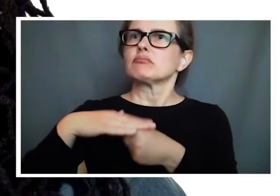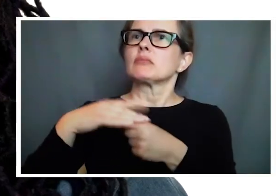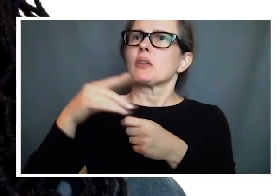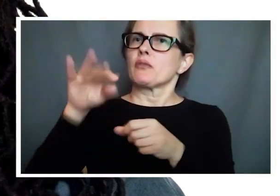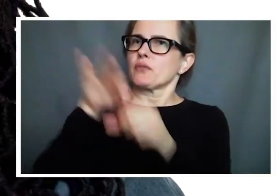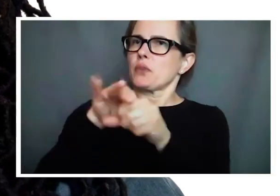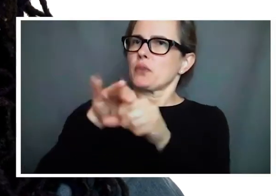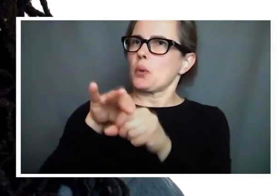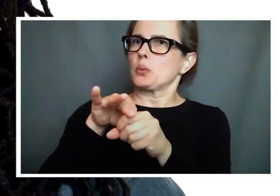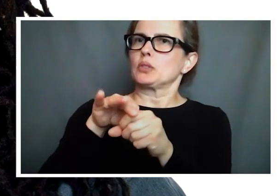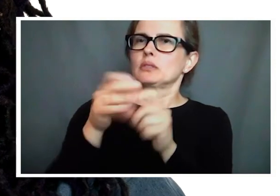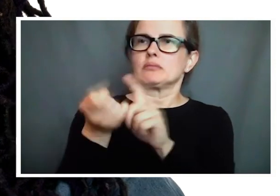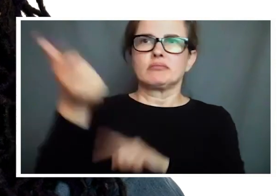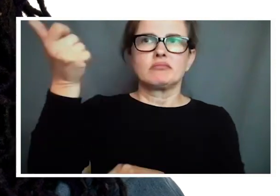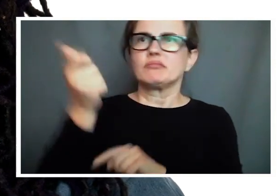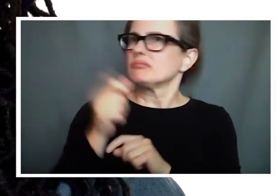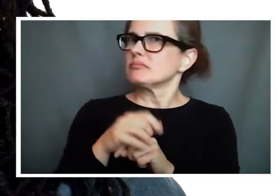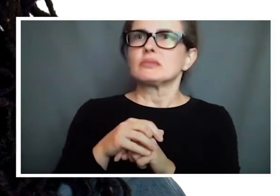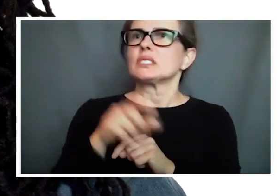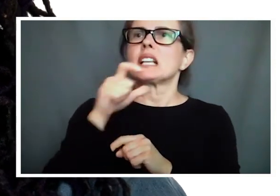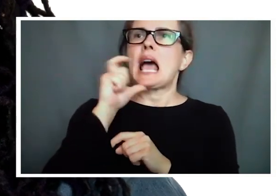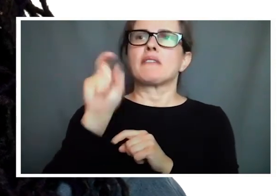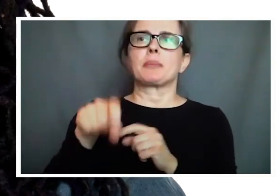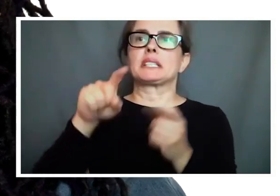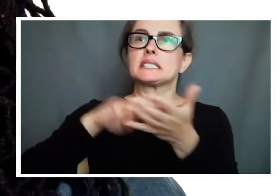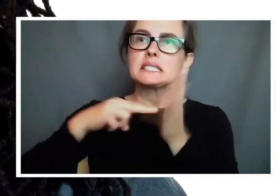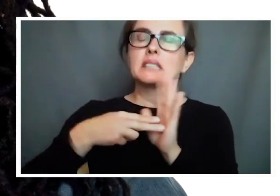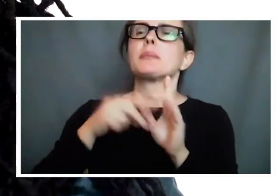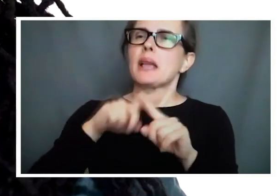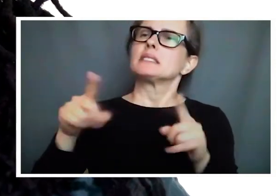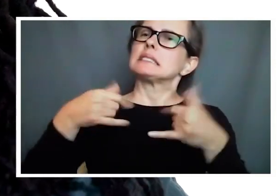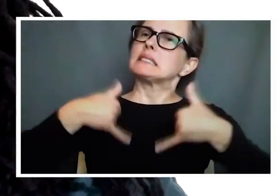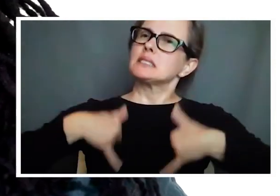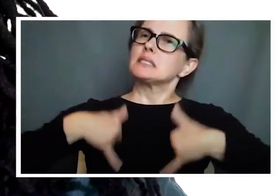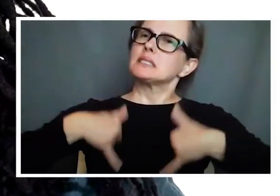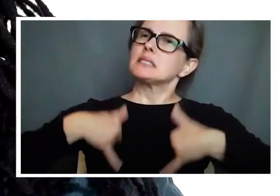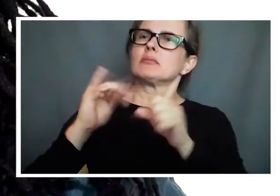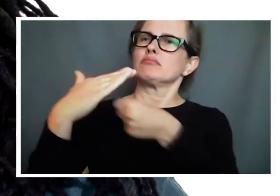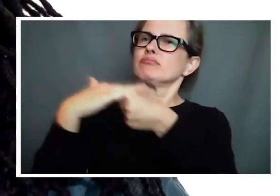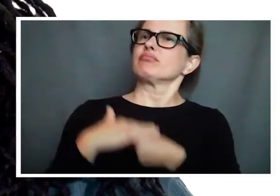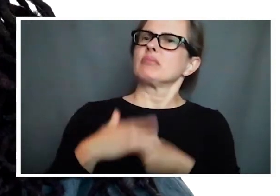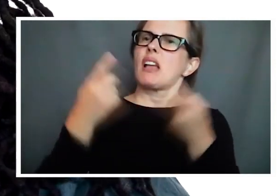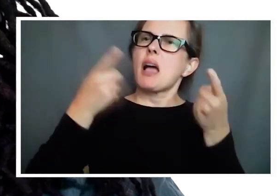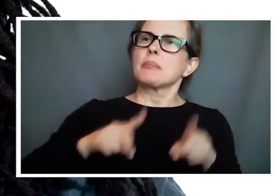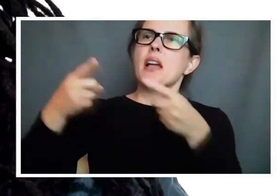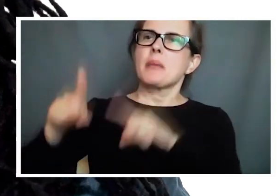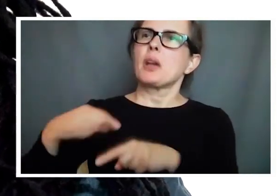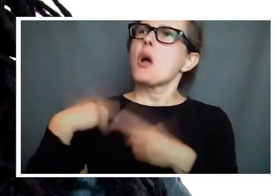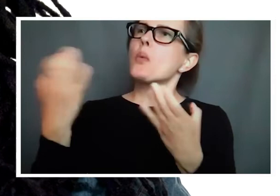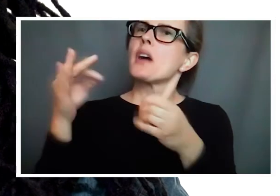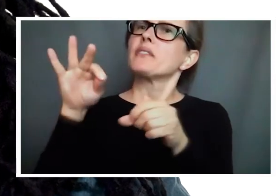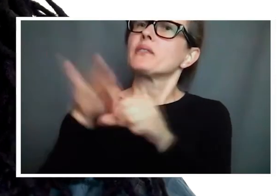that intent doesn't matter when the effect is that we are still largely unable to cast our ballot. We want solutions, we want voting to be easier. For example,